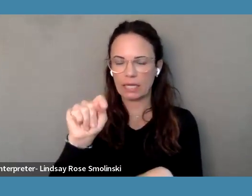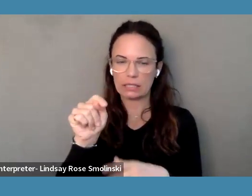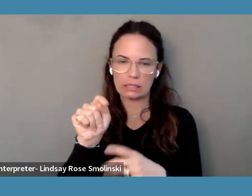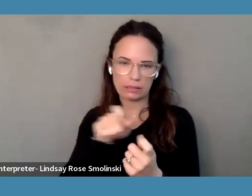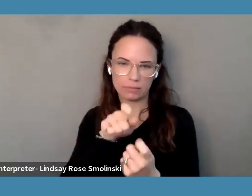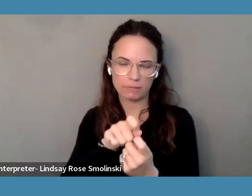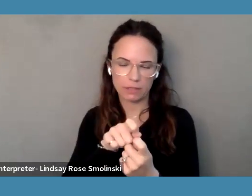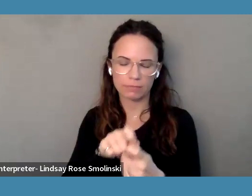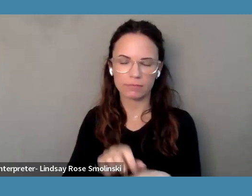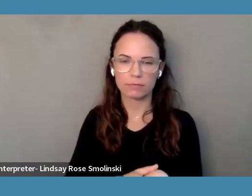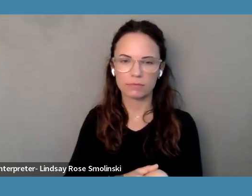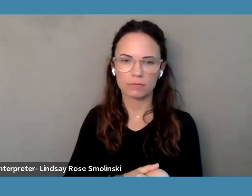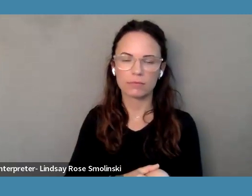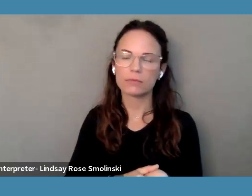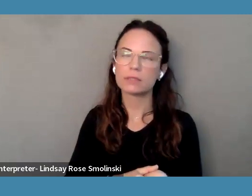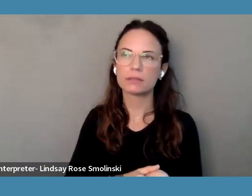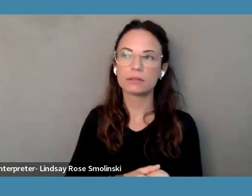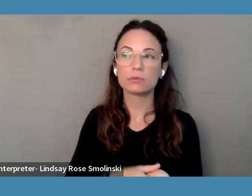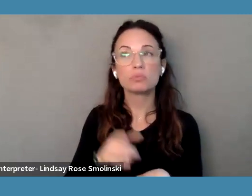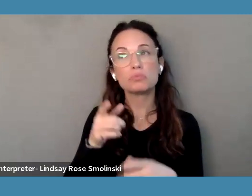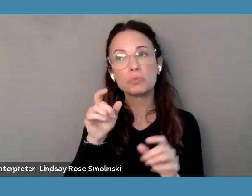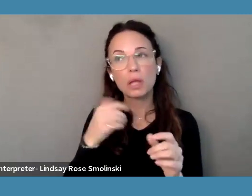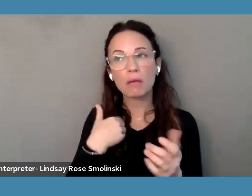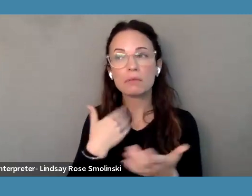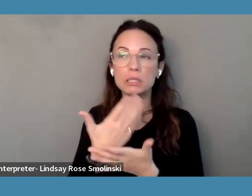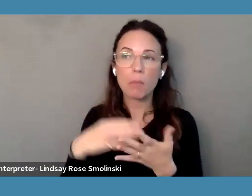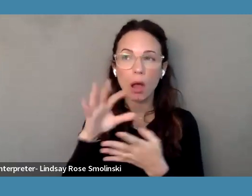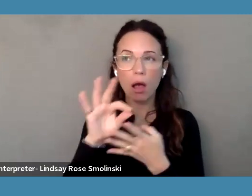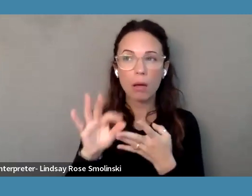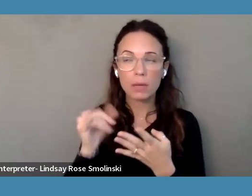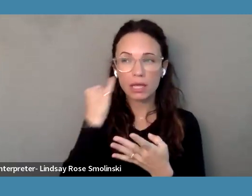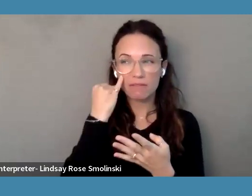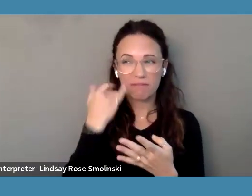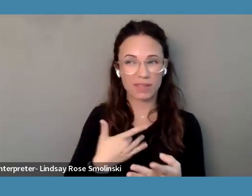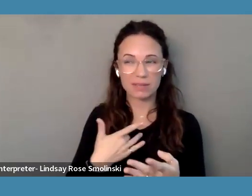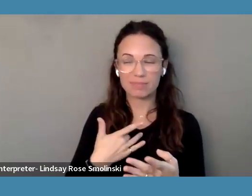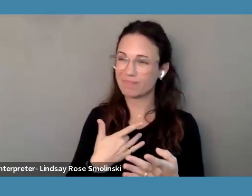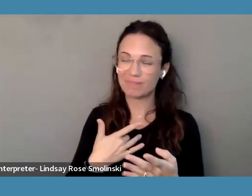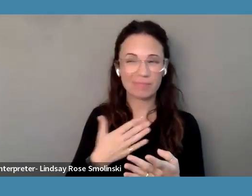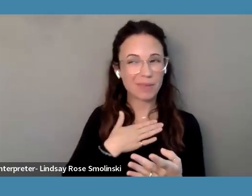there's a couple of things that you can do if you don't think you have a terribly strong case.